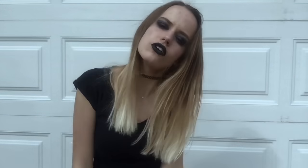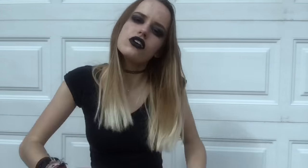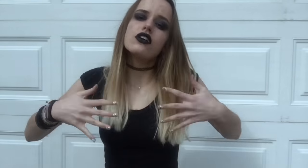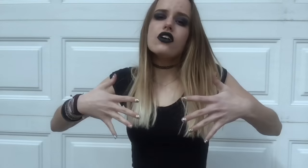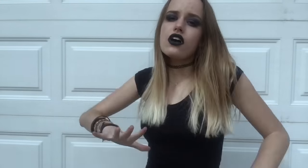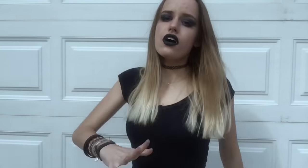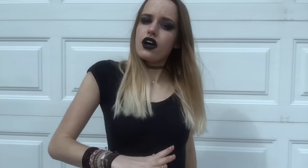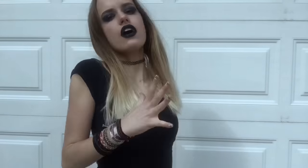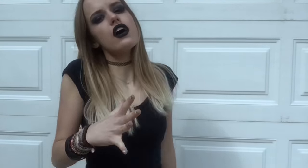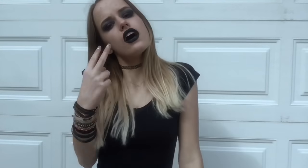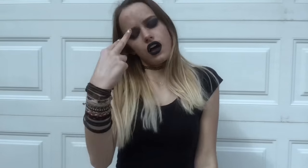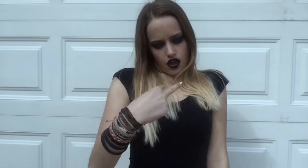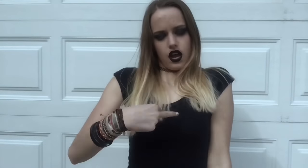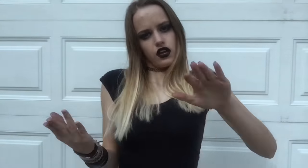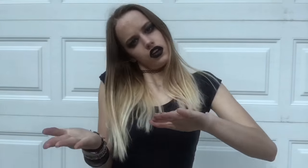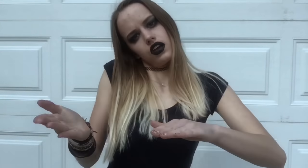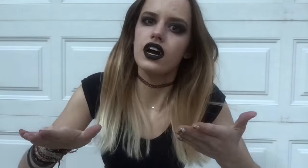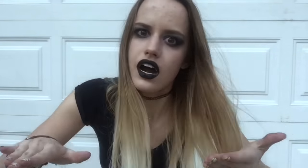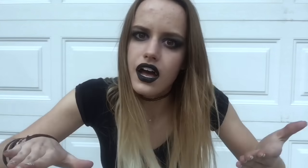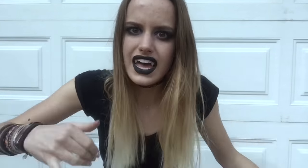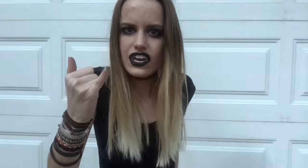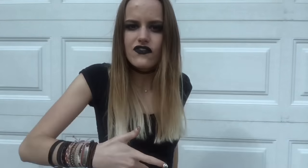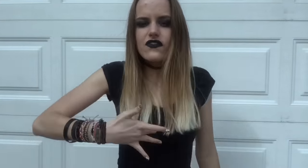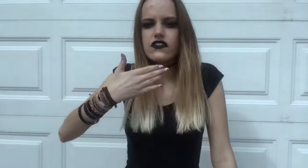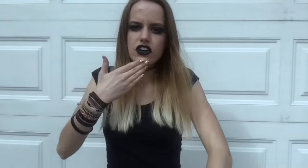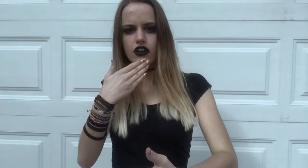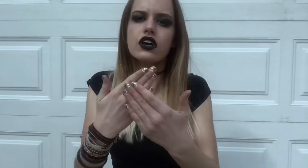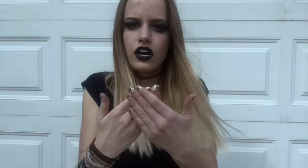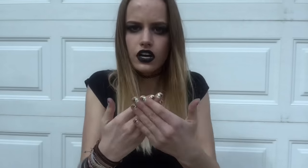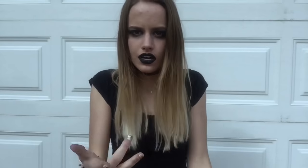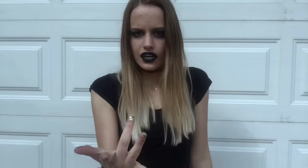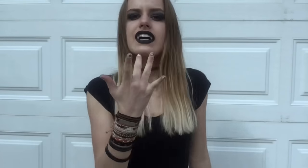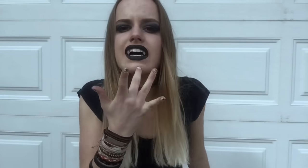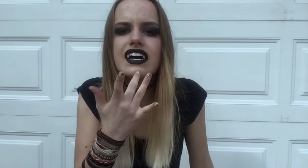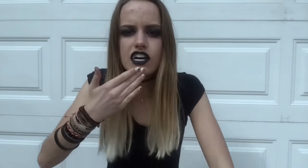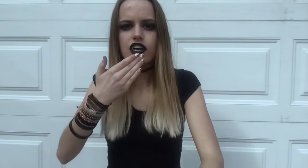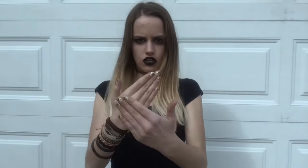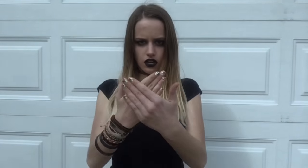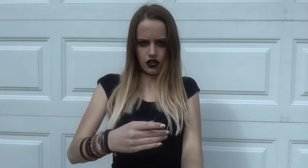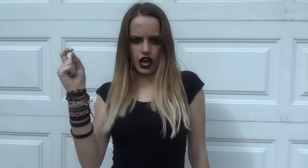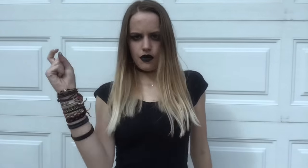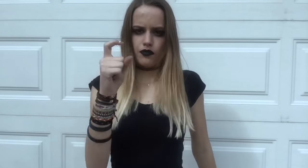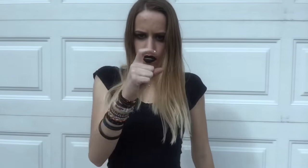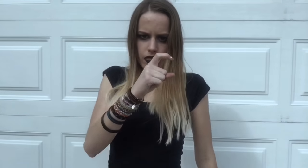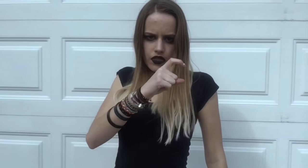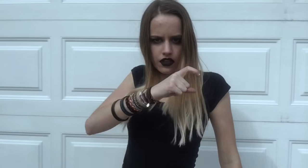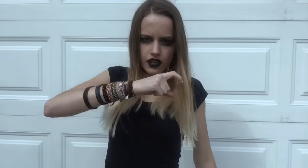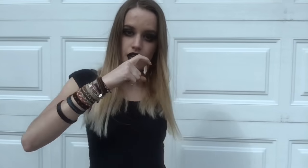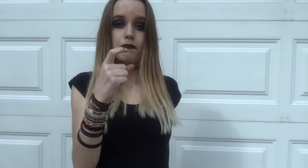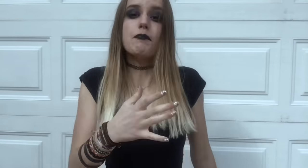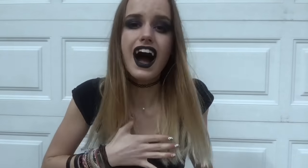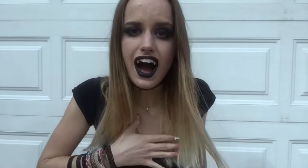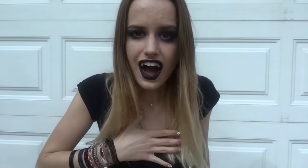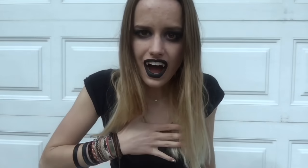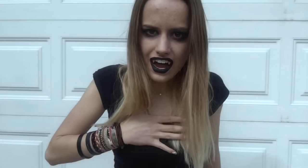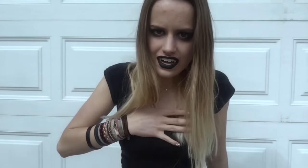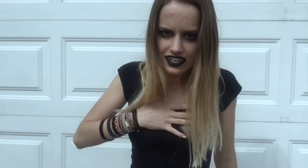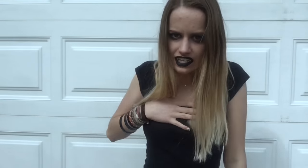Dress me up and watch me die If it feels good Tastes good It must be mine